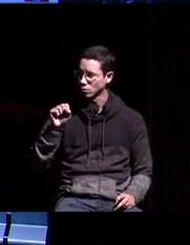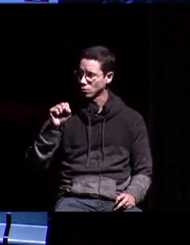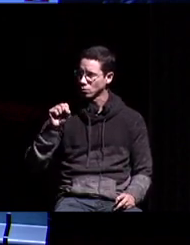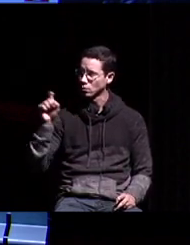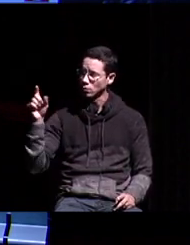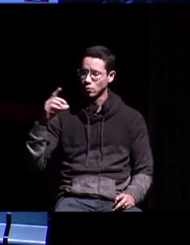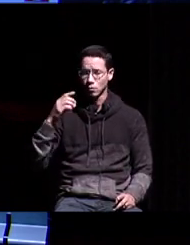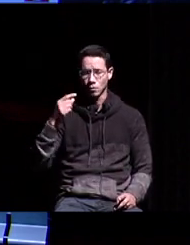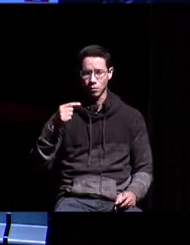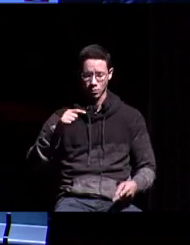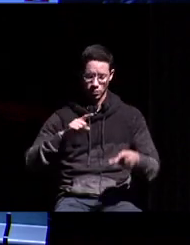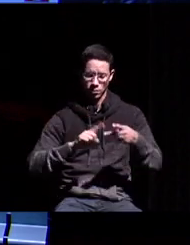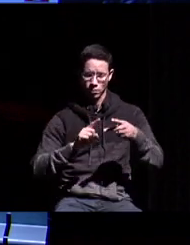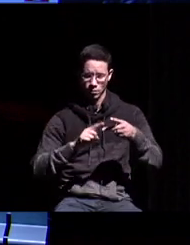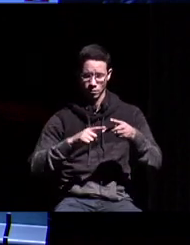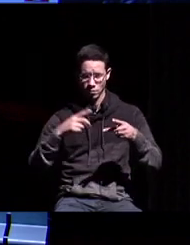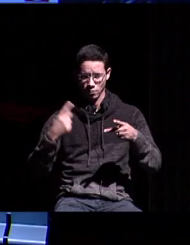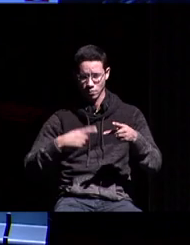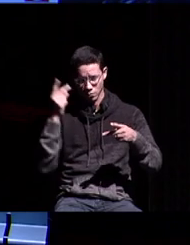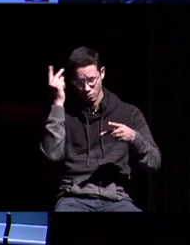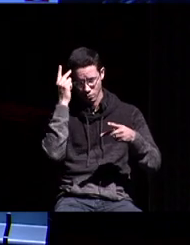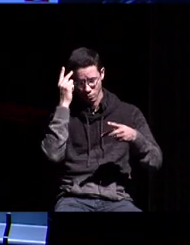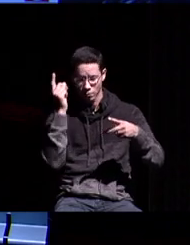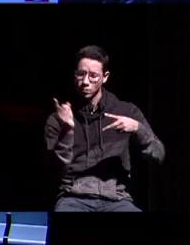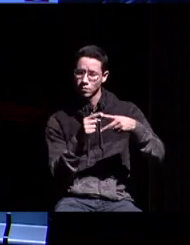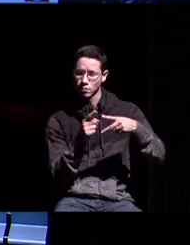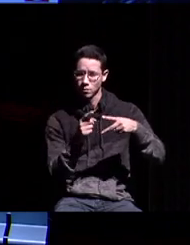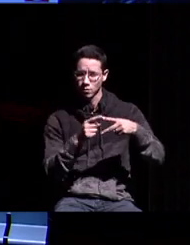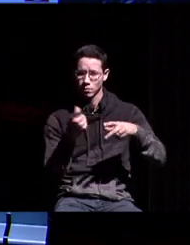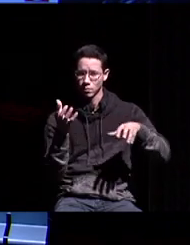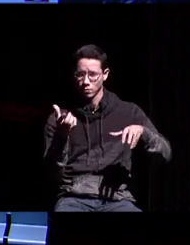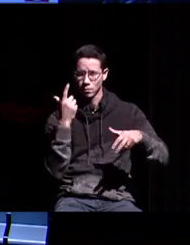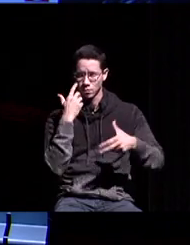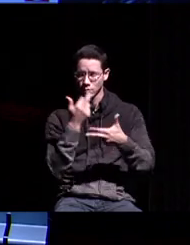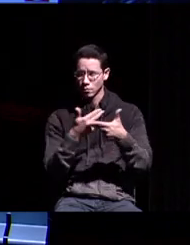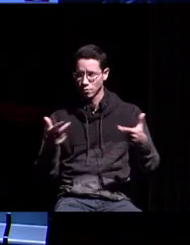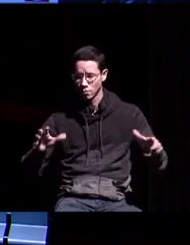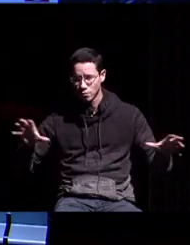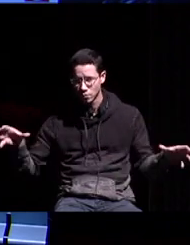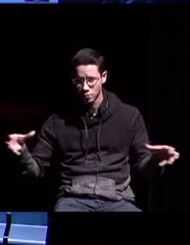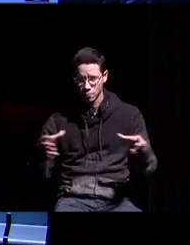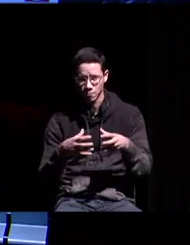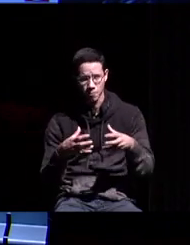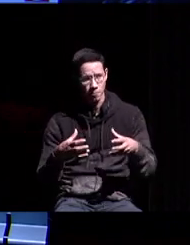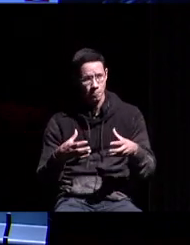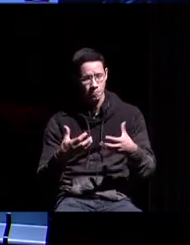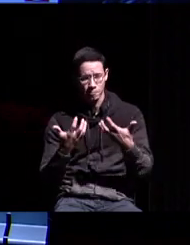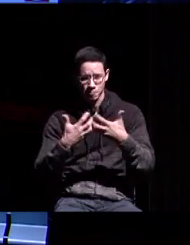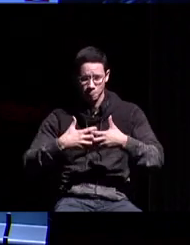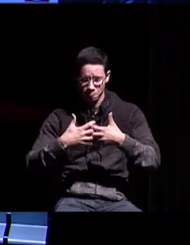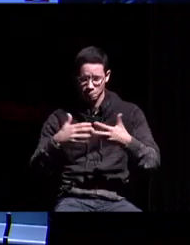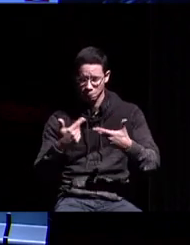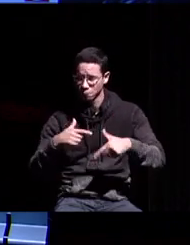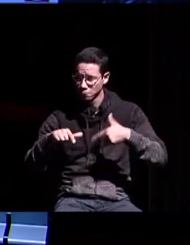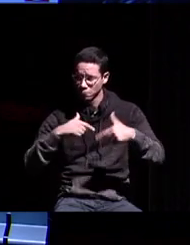a series of workers’ unions, not employers’ unions, having